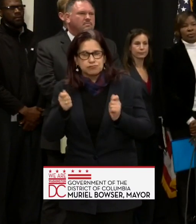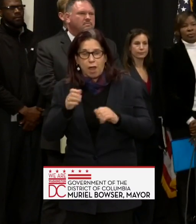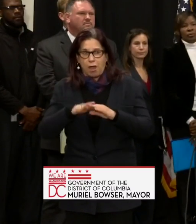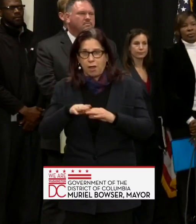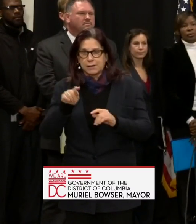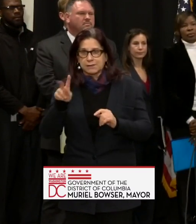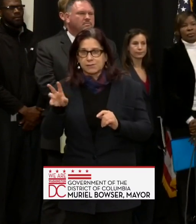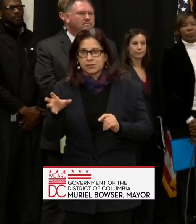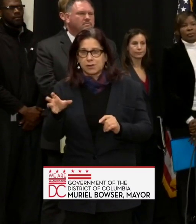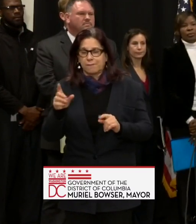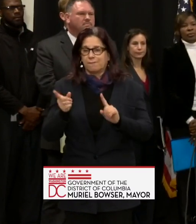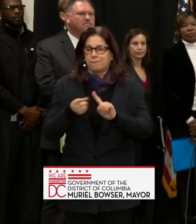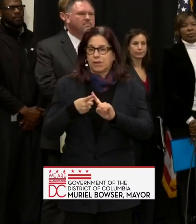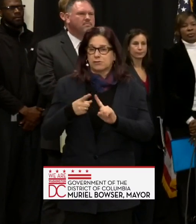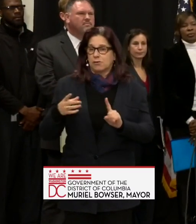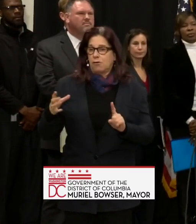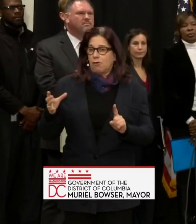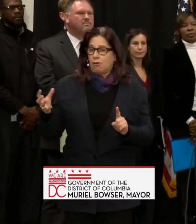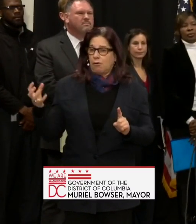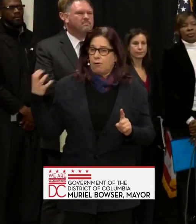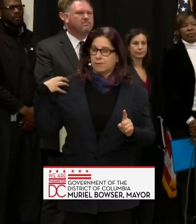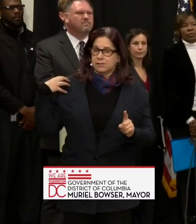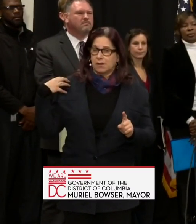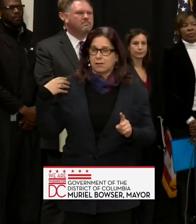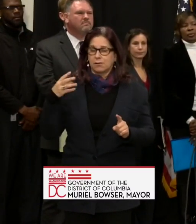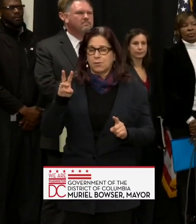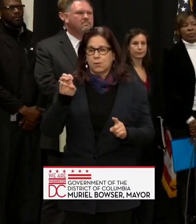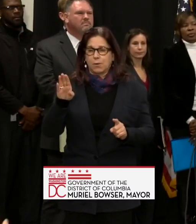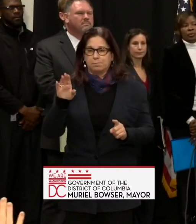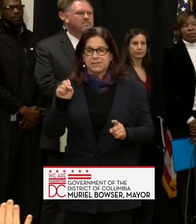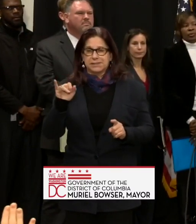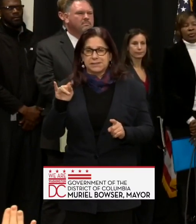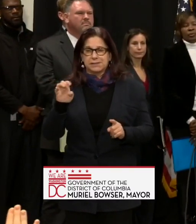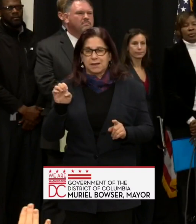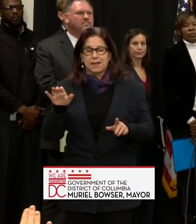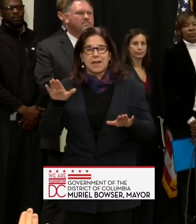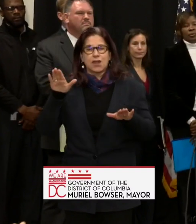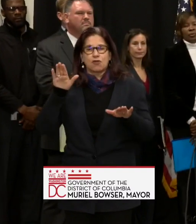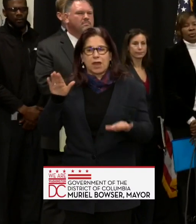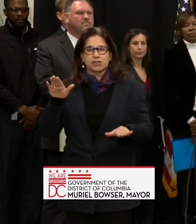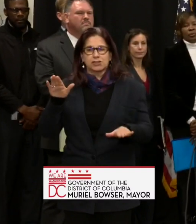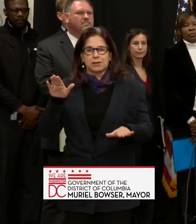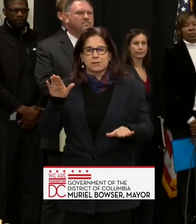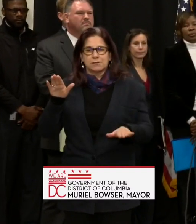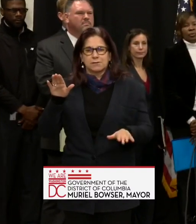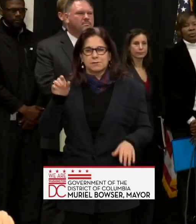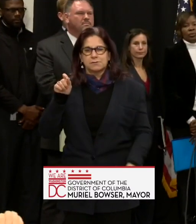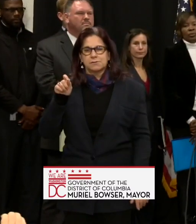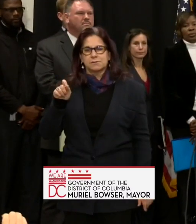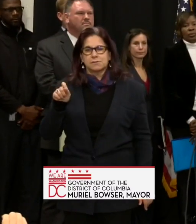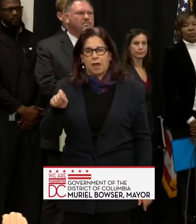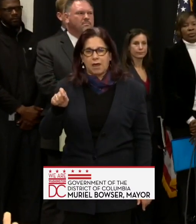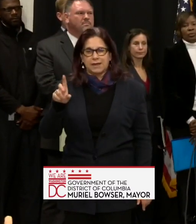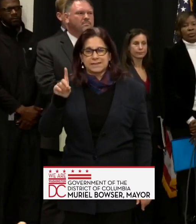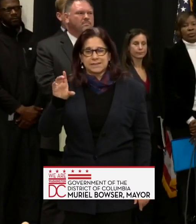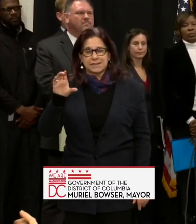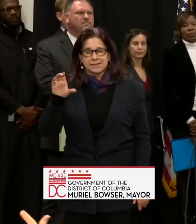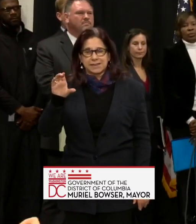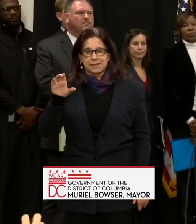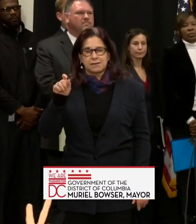WEBSITE, IT IS INAUGURATION.DC.GOV.